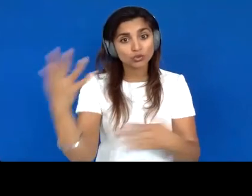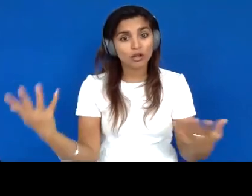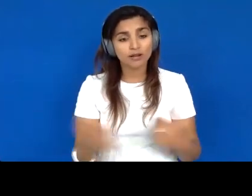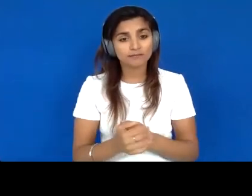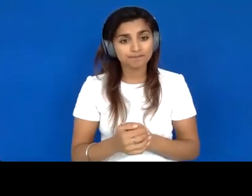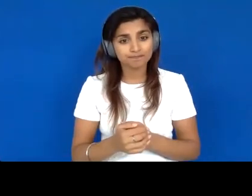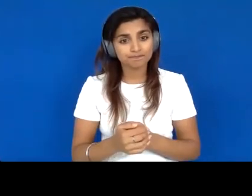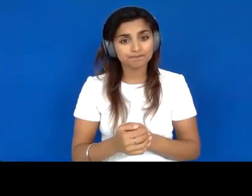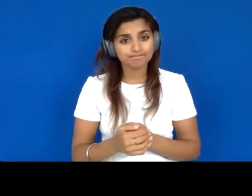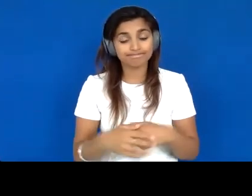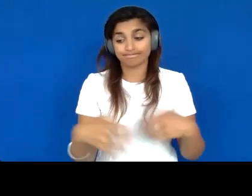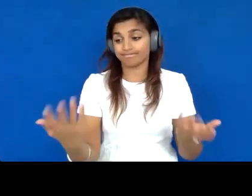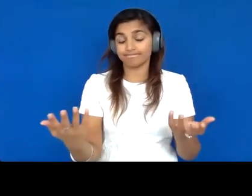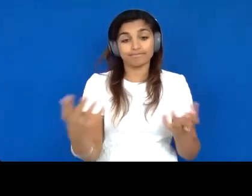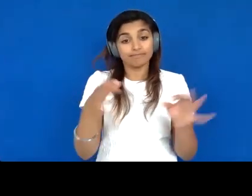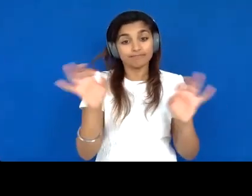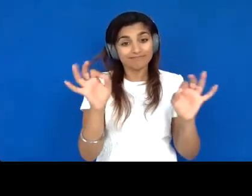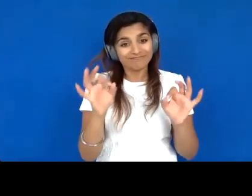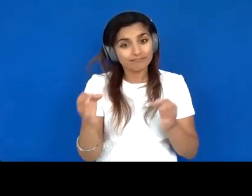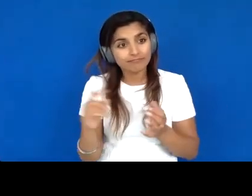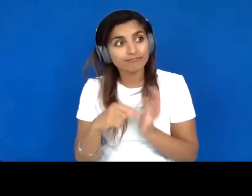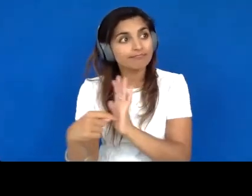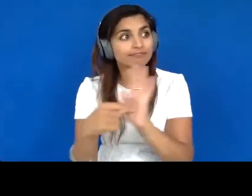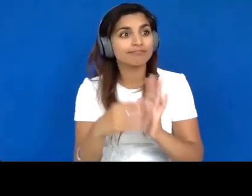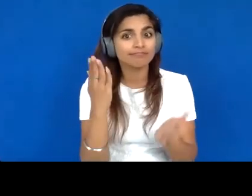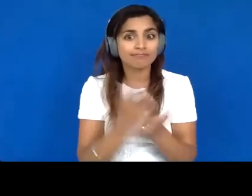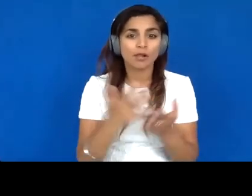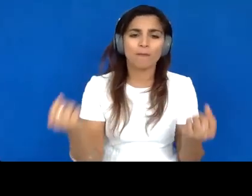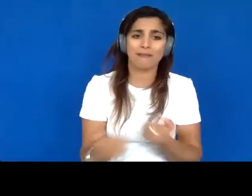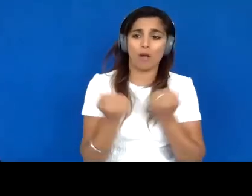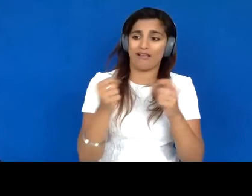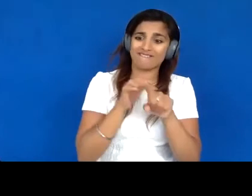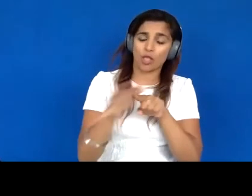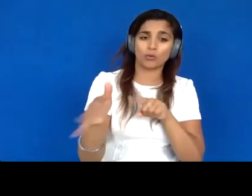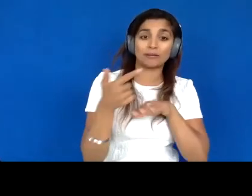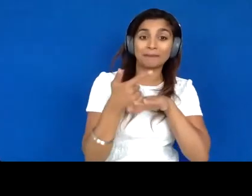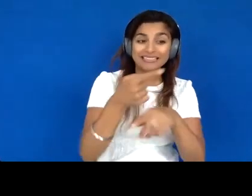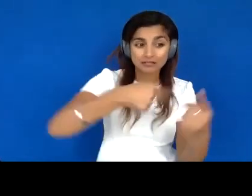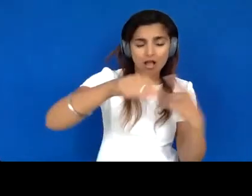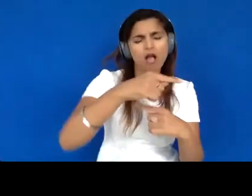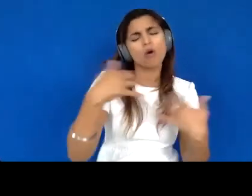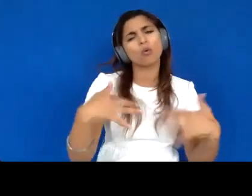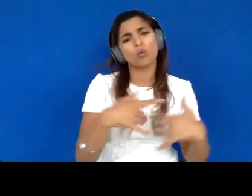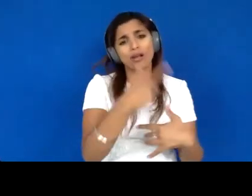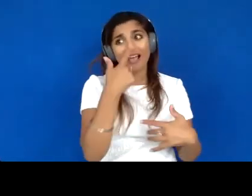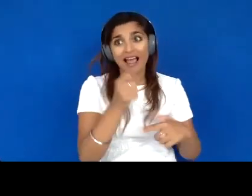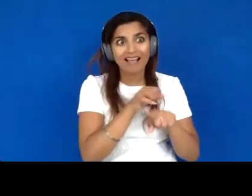pirate influence the media has and helping shape public perceptions of disability and gender thereby affecting social behaviours attitudes and